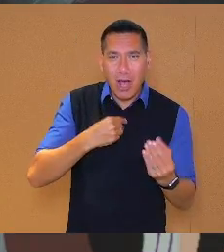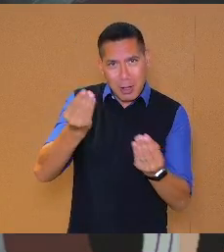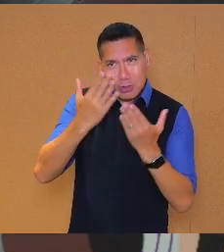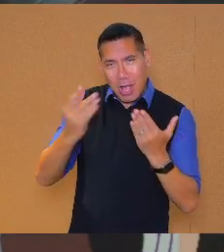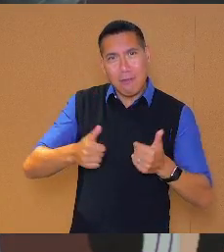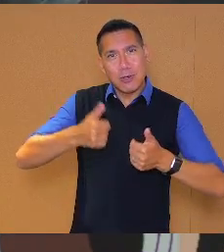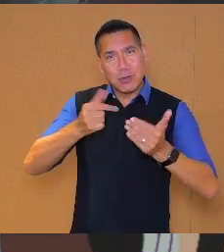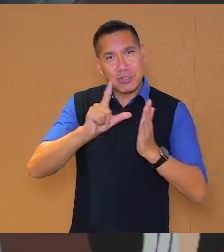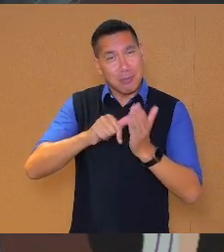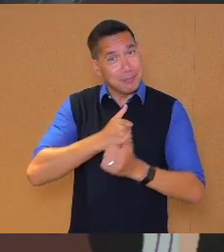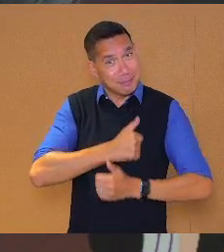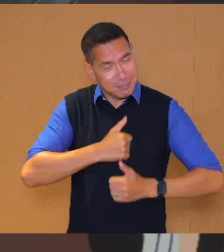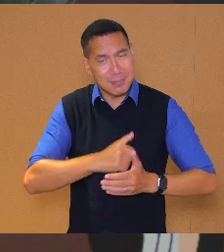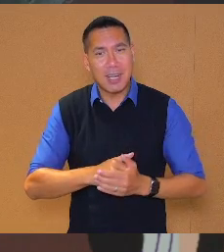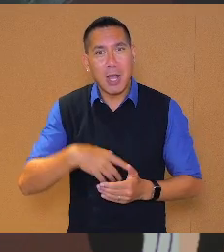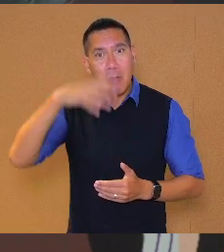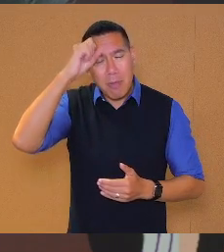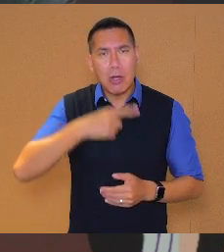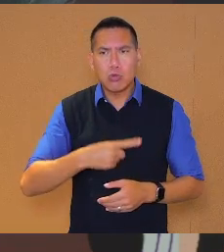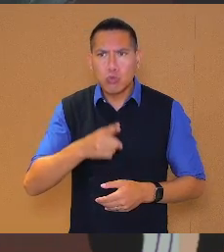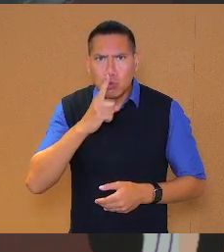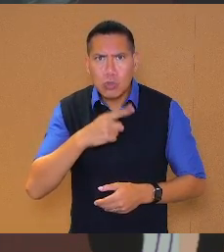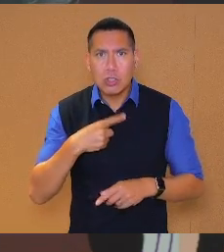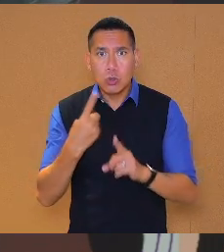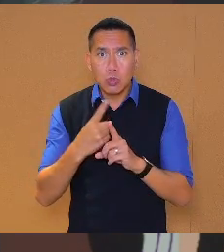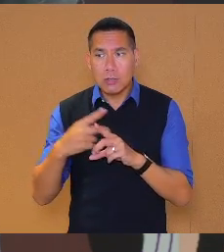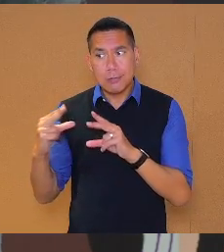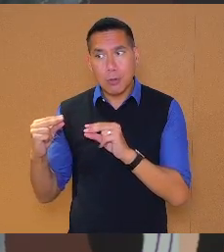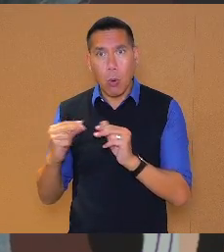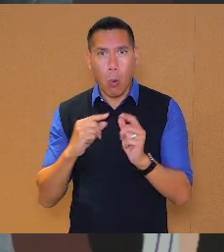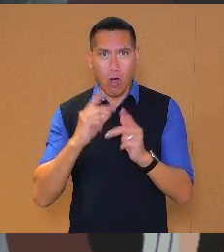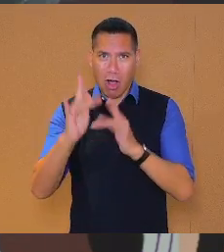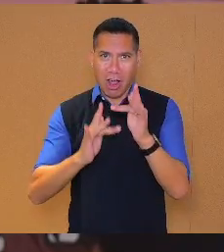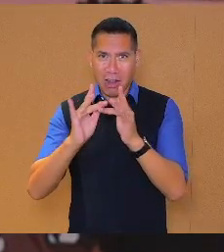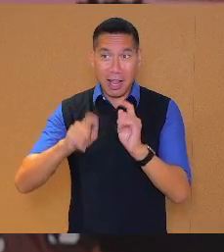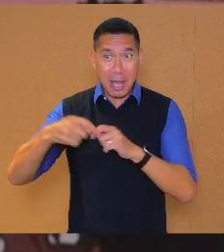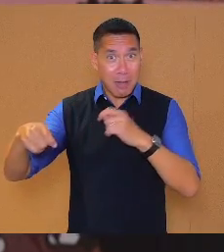letting us know you are having a good time.